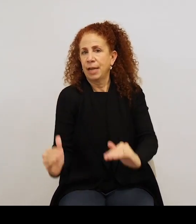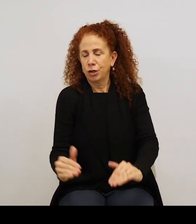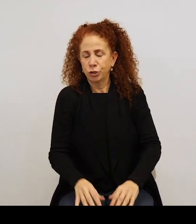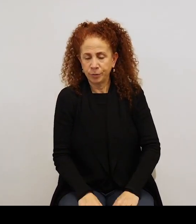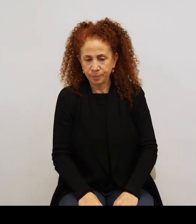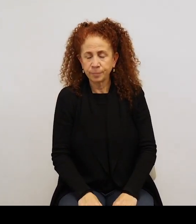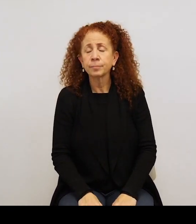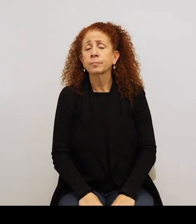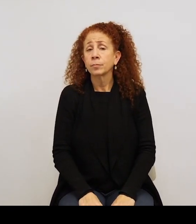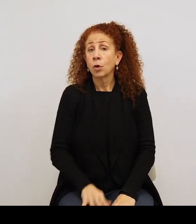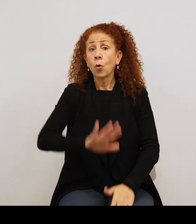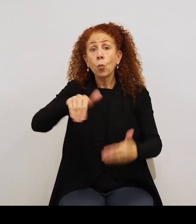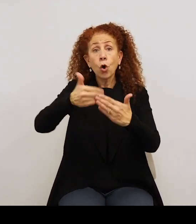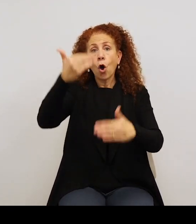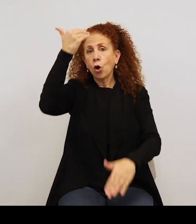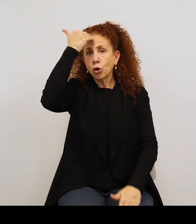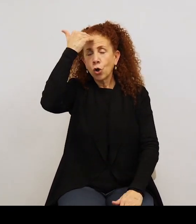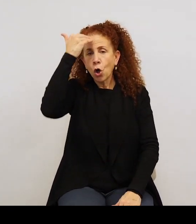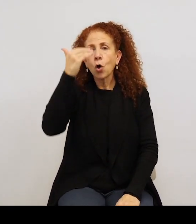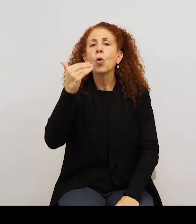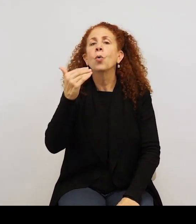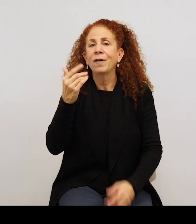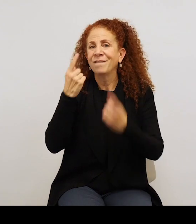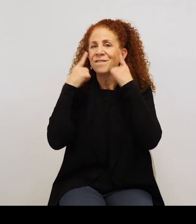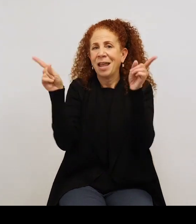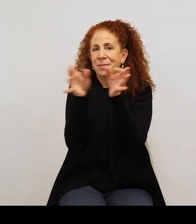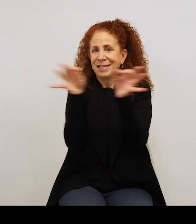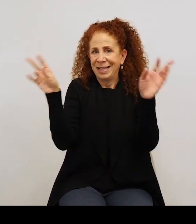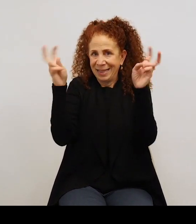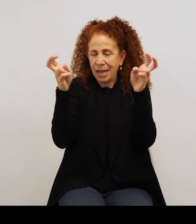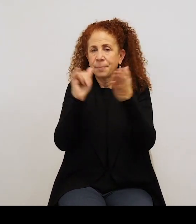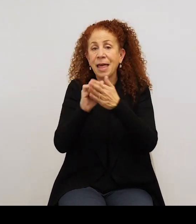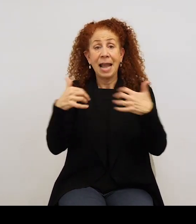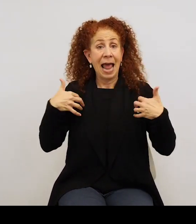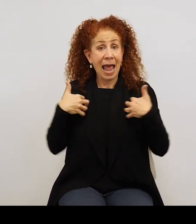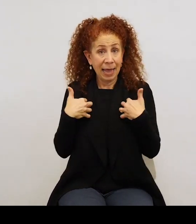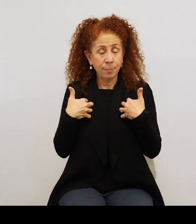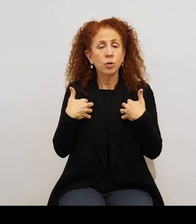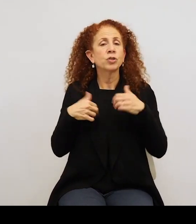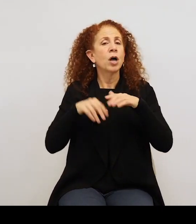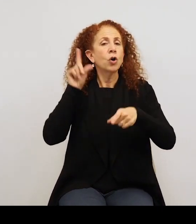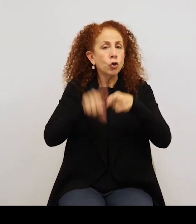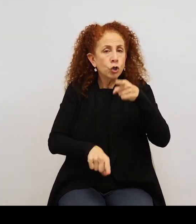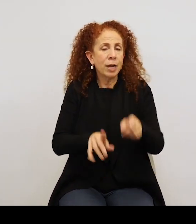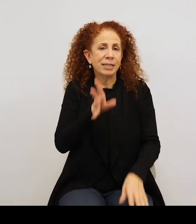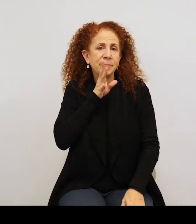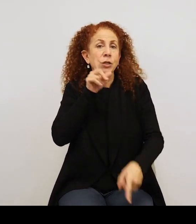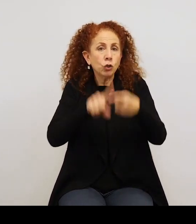We probably all know René Descartes' famous claim that animals were unable to speak or reason,